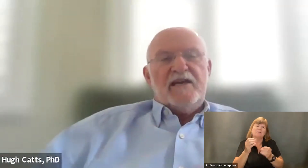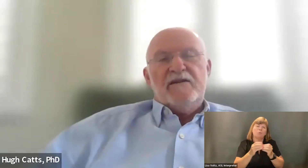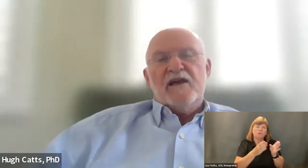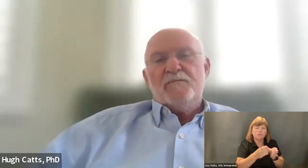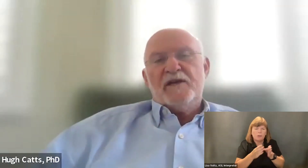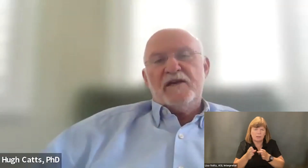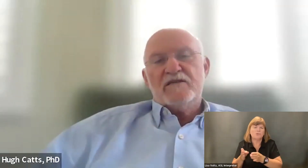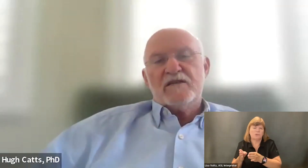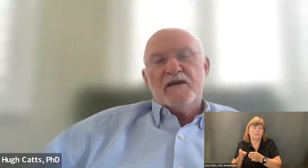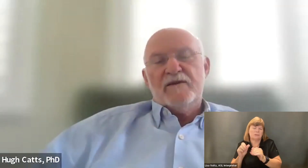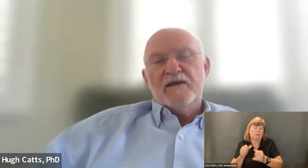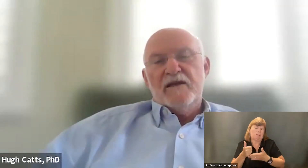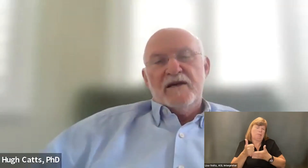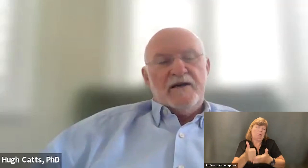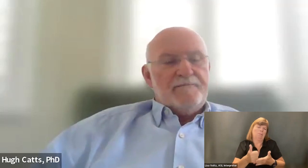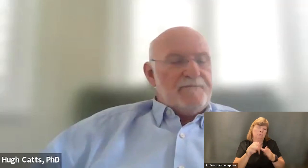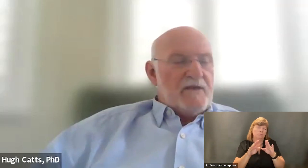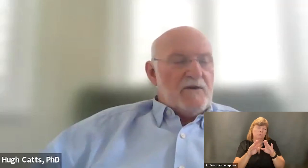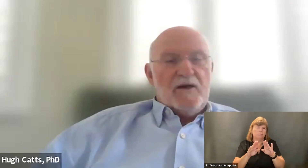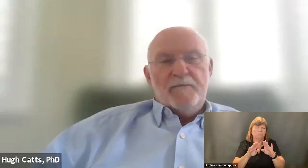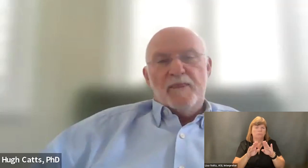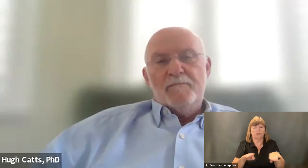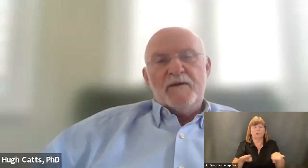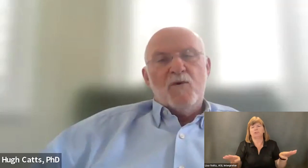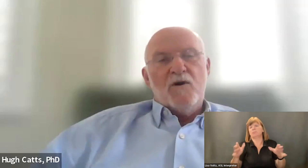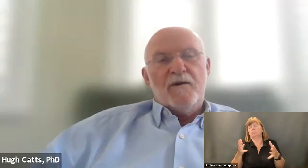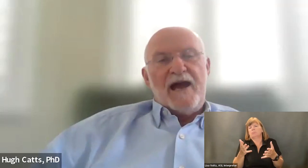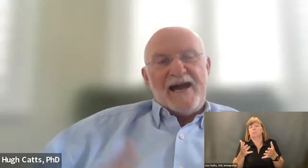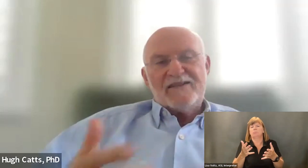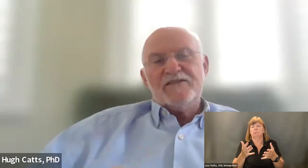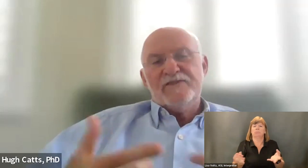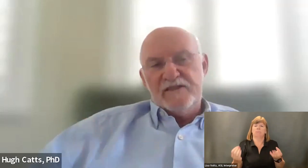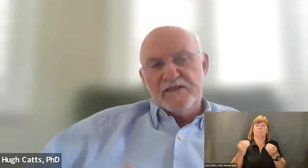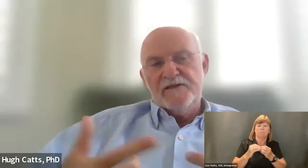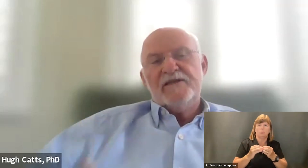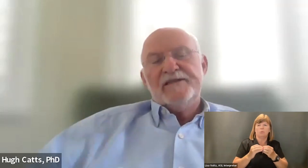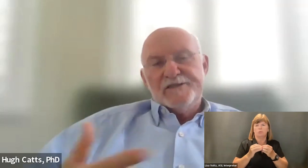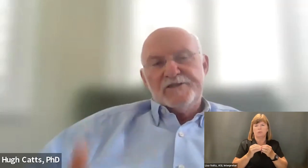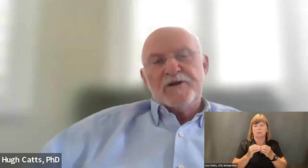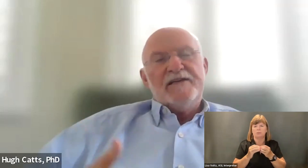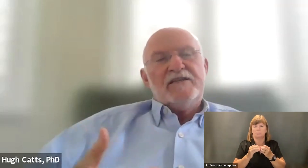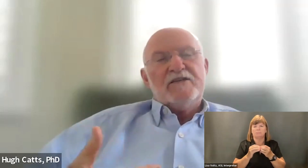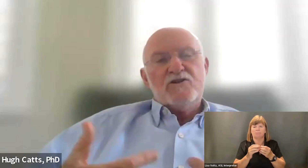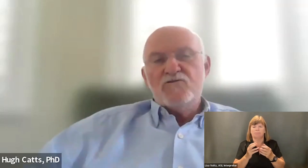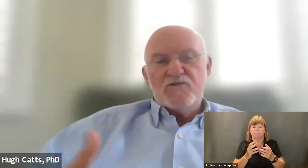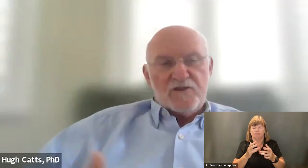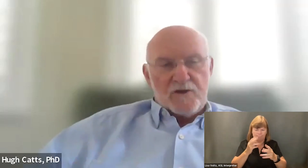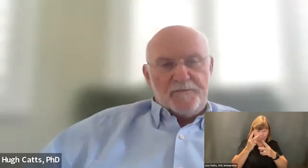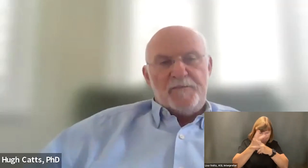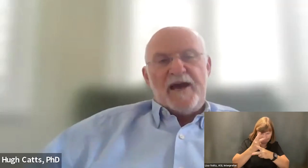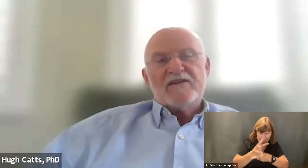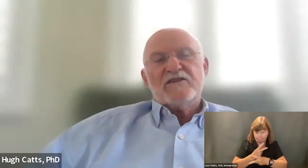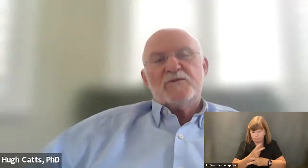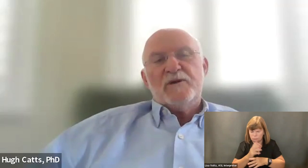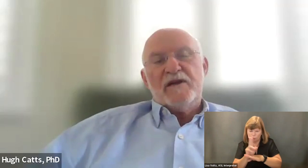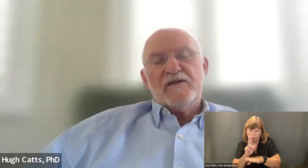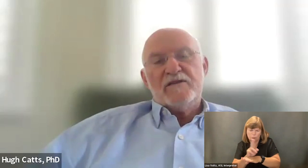can help kids uh uh you know be more active in their trying to use their past experience